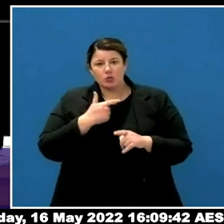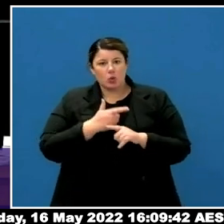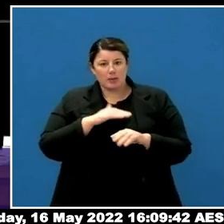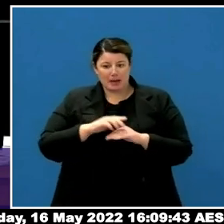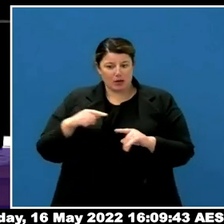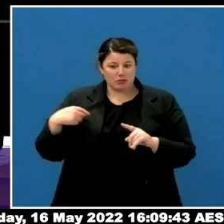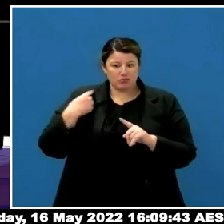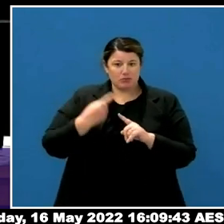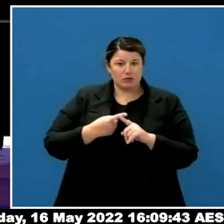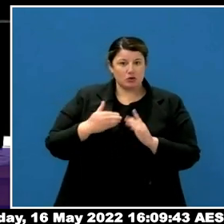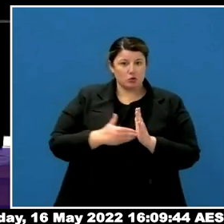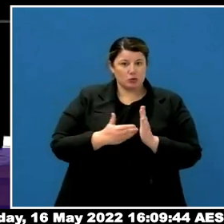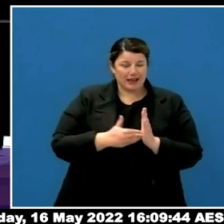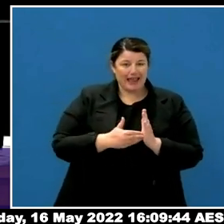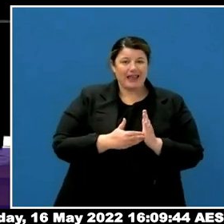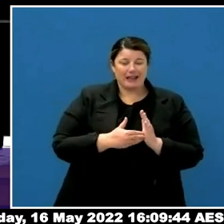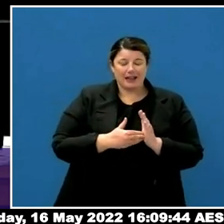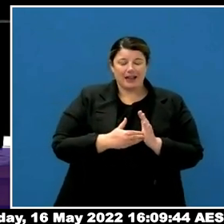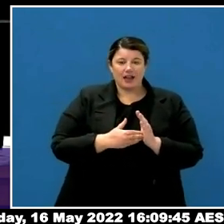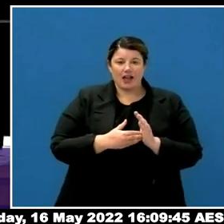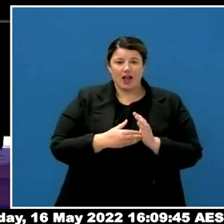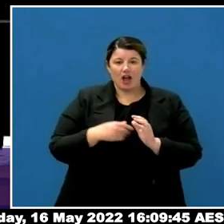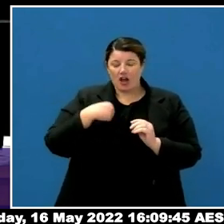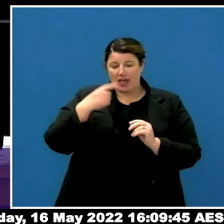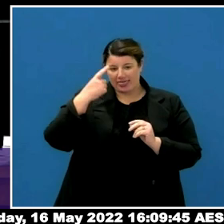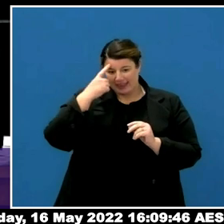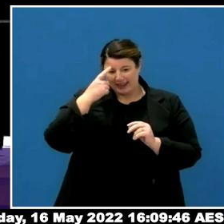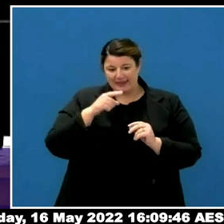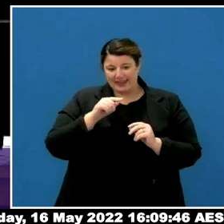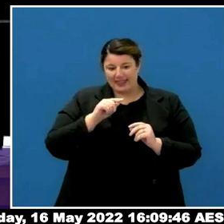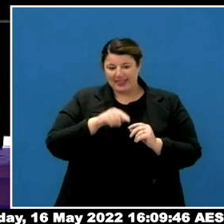heard about today, I think they need more than a day program can give them.